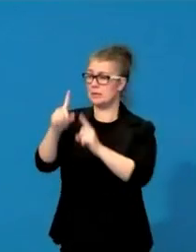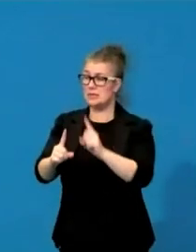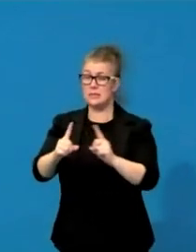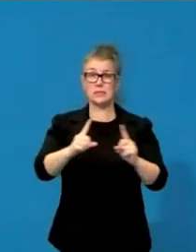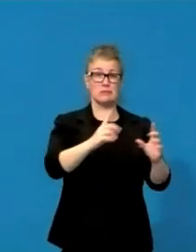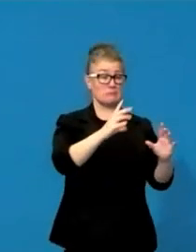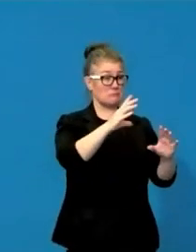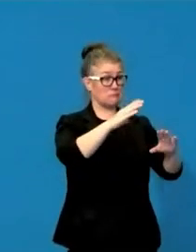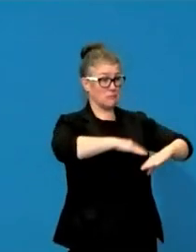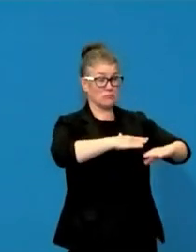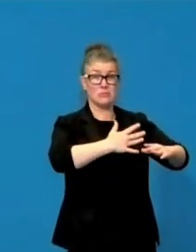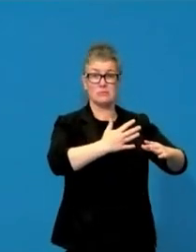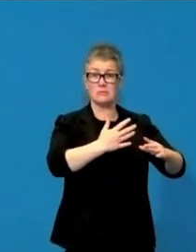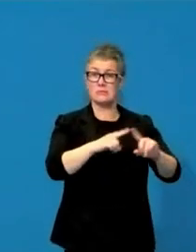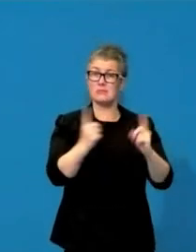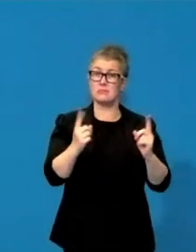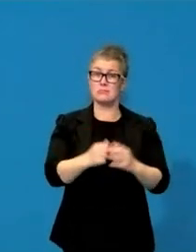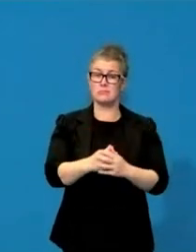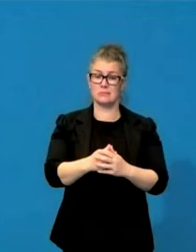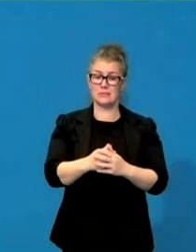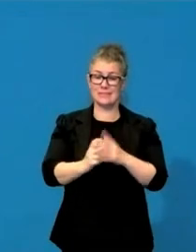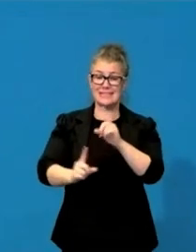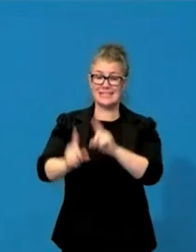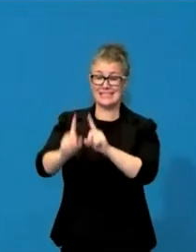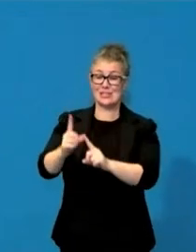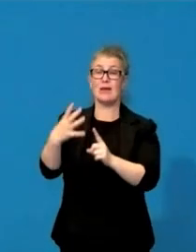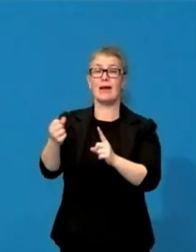know. In the city, you got public transport and stuff.